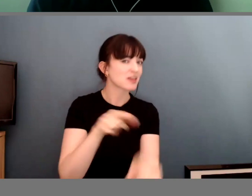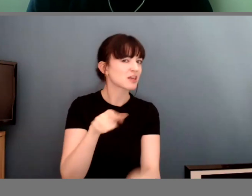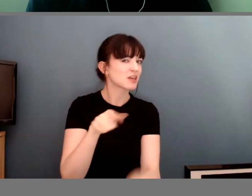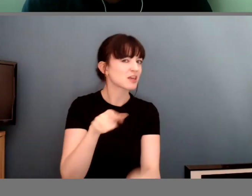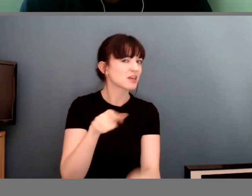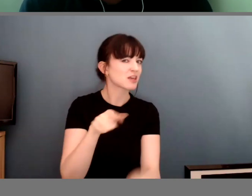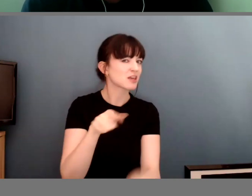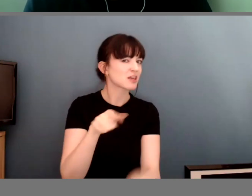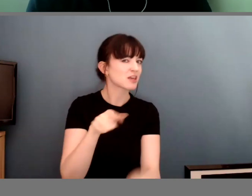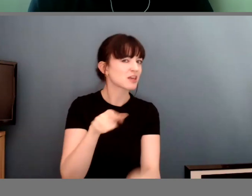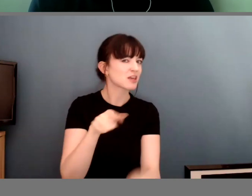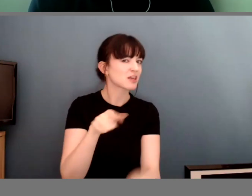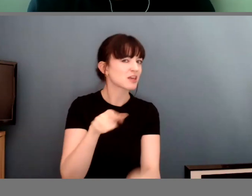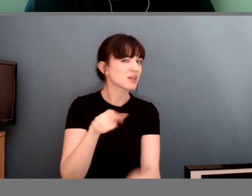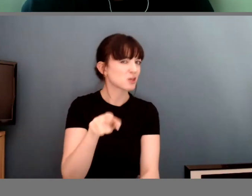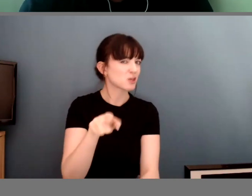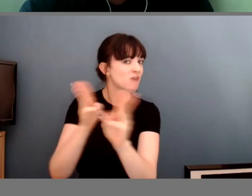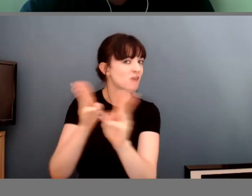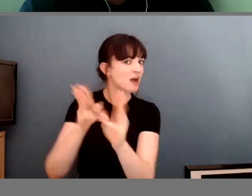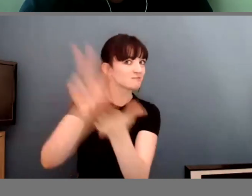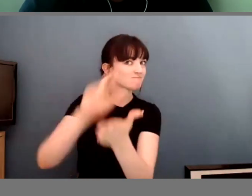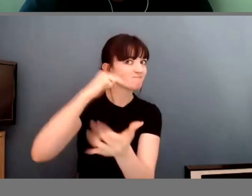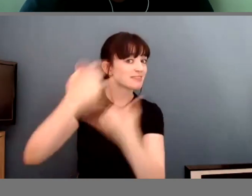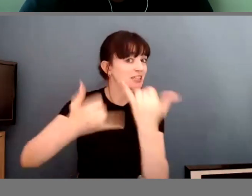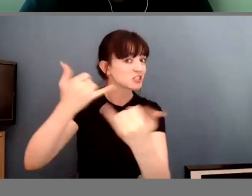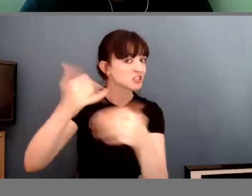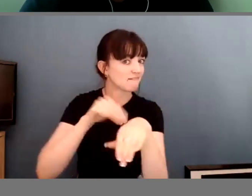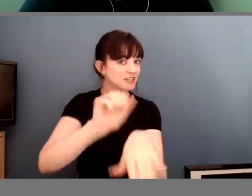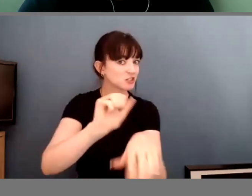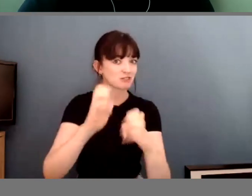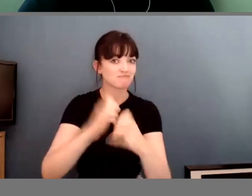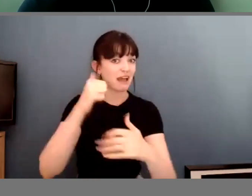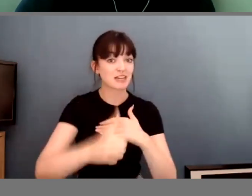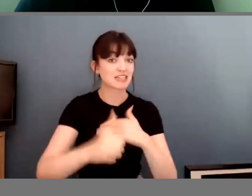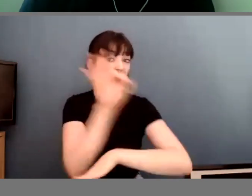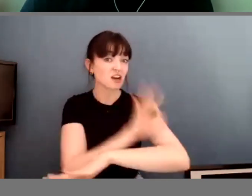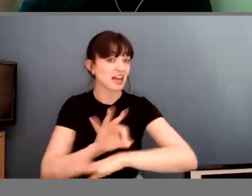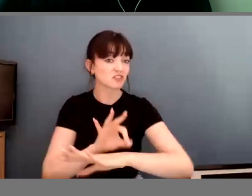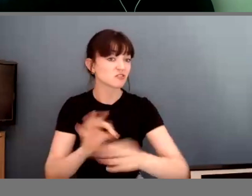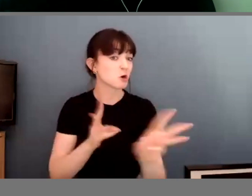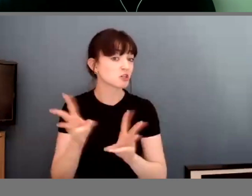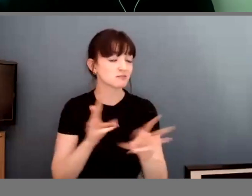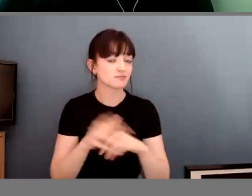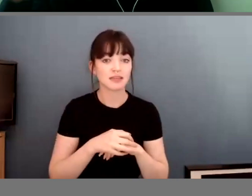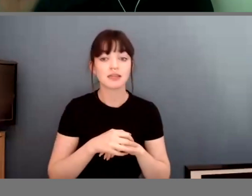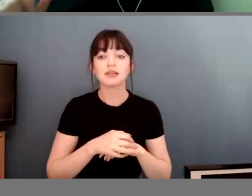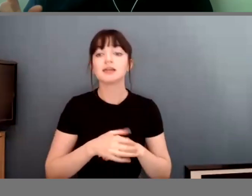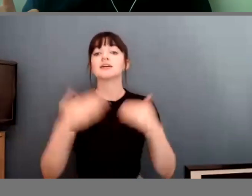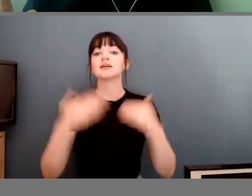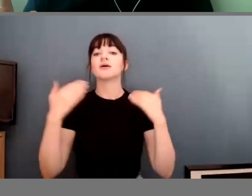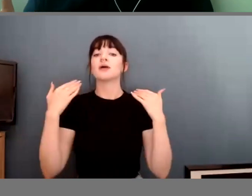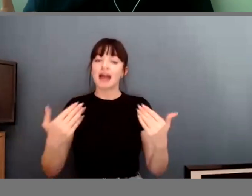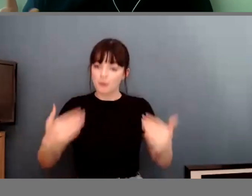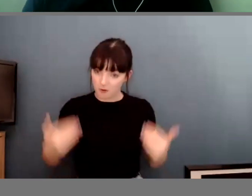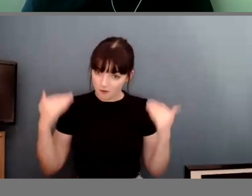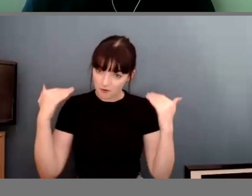affects your daily practice, daily architectural practice. So let's move on a little bit to other